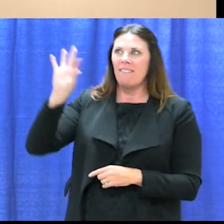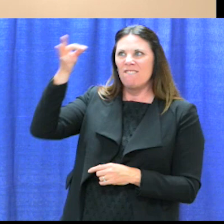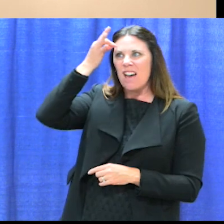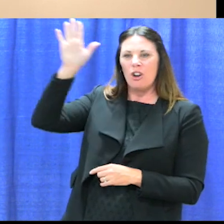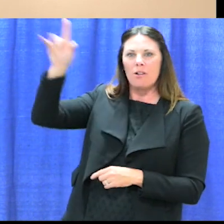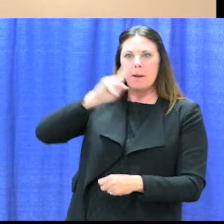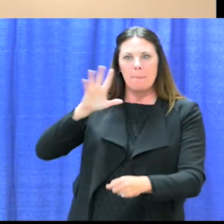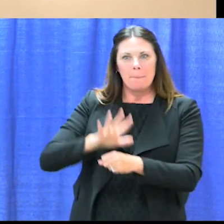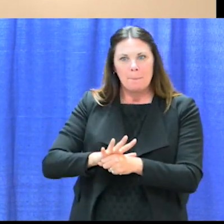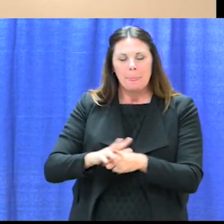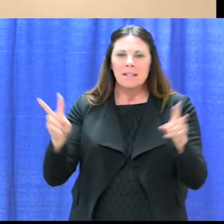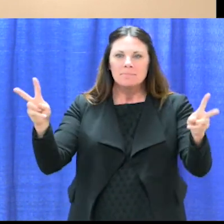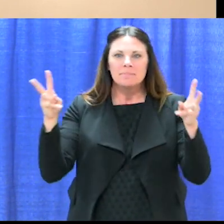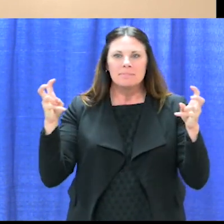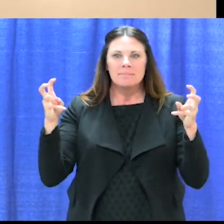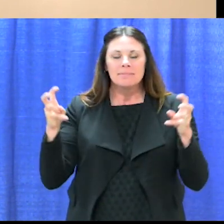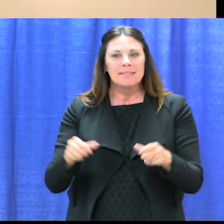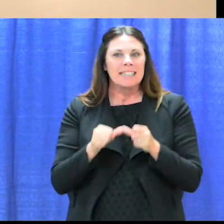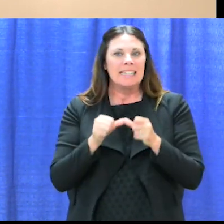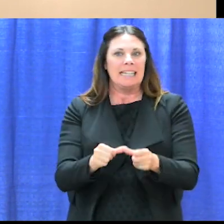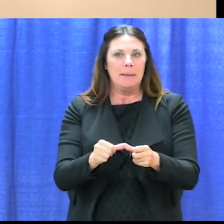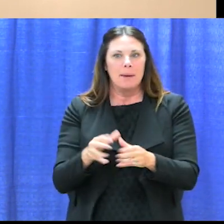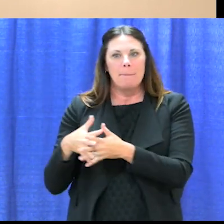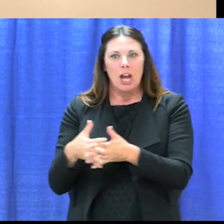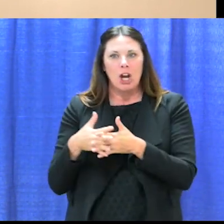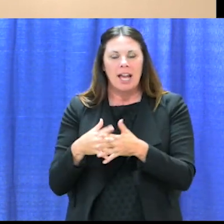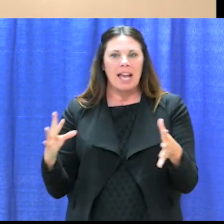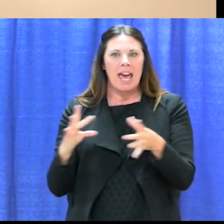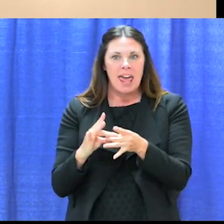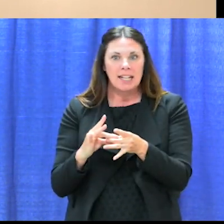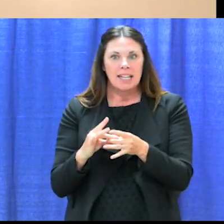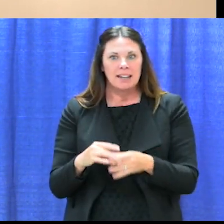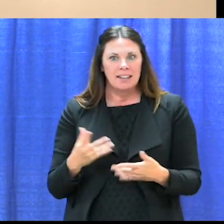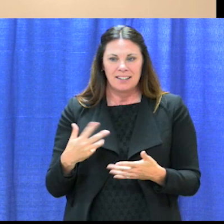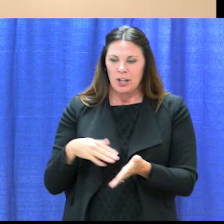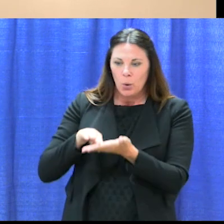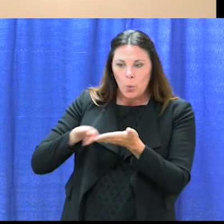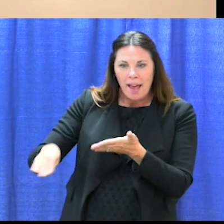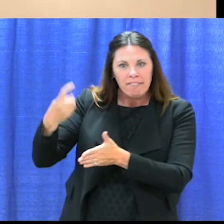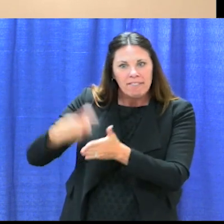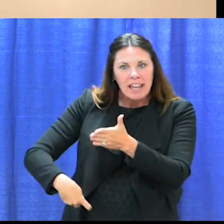America connected pledge waiving extra fees and overages for those folks who don't have